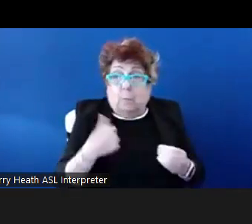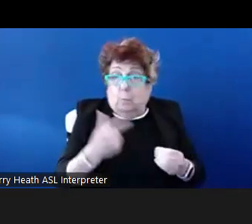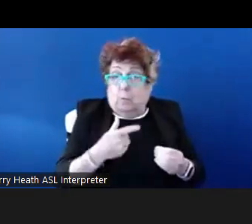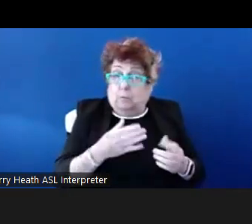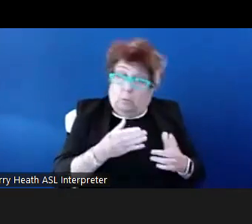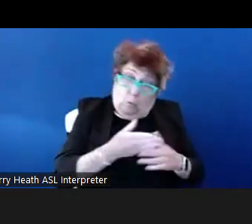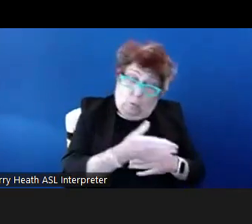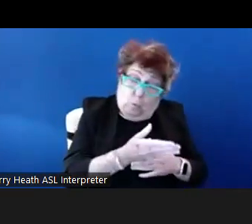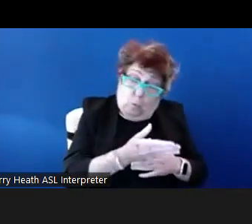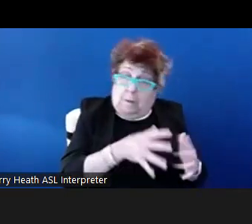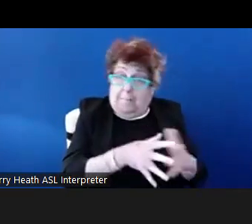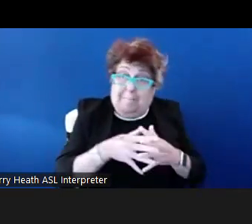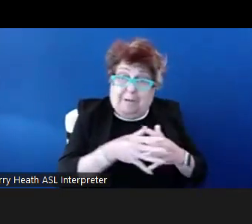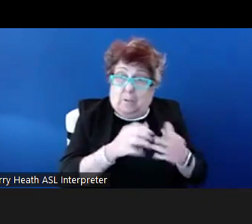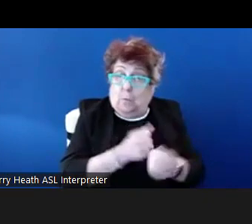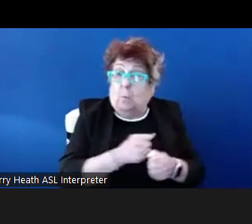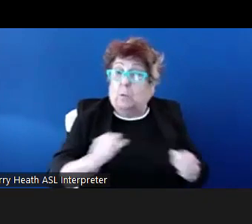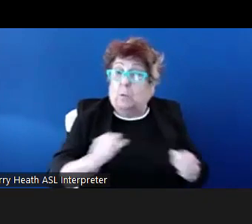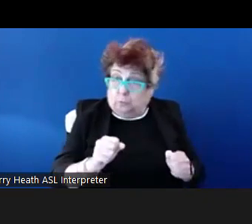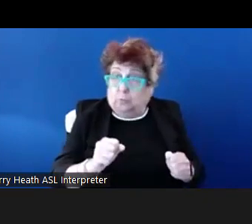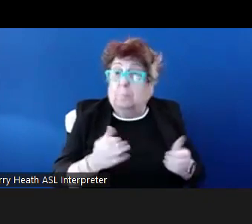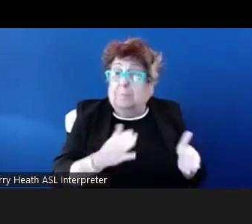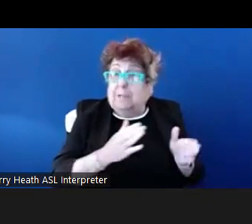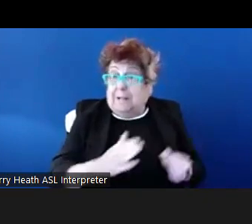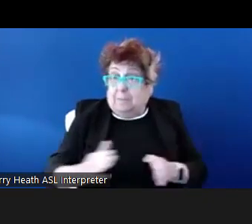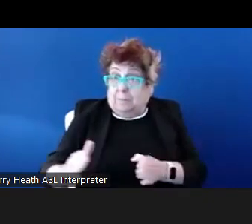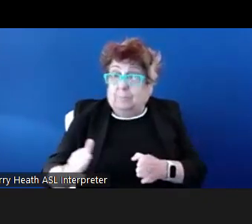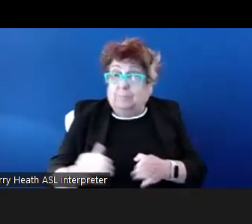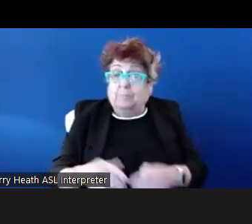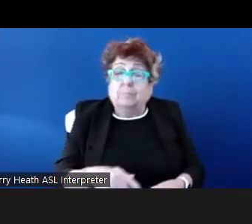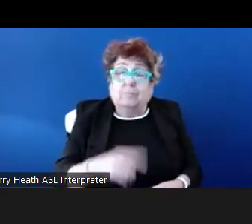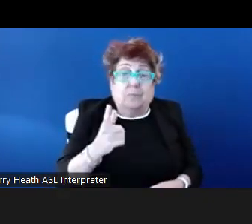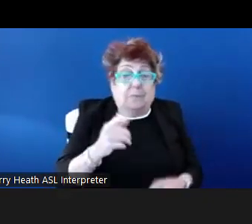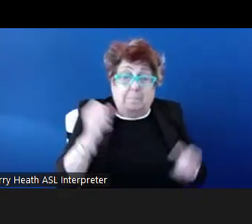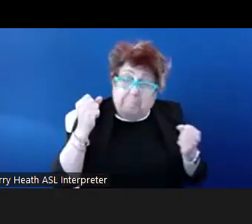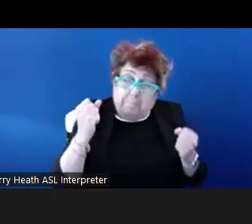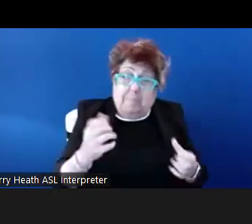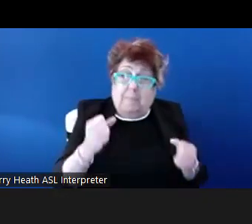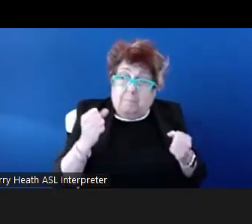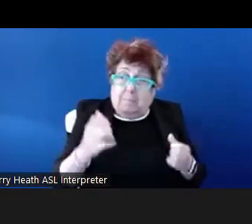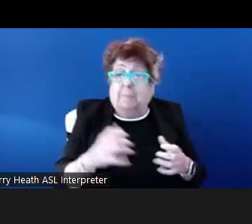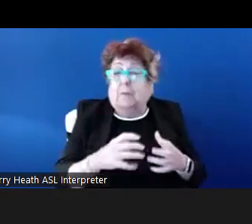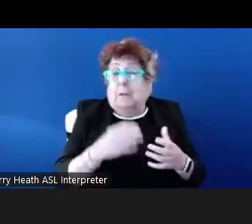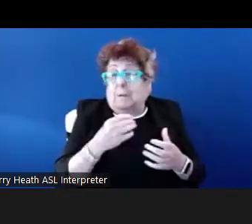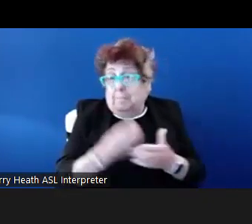vouchers and $5 billion in grants, as well as dedicated grants to address the crisis of unsheltered homelessness